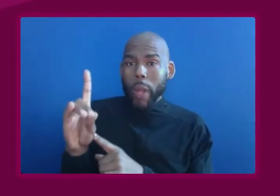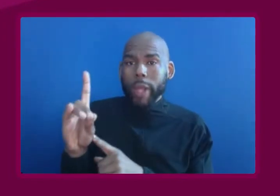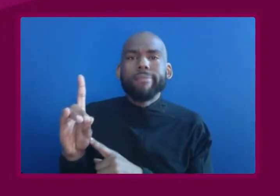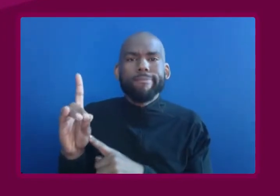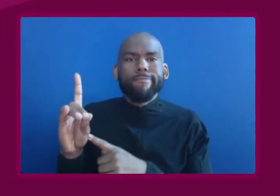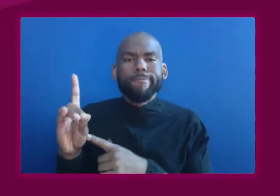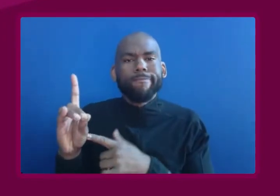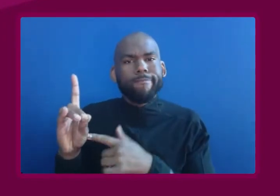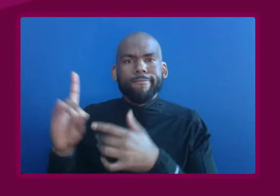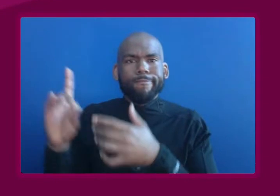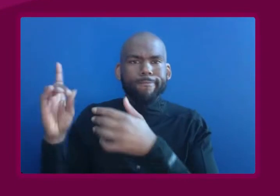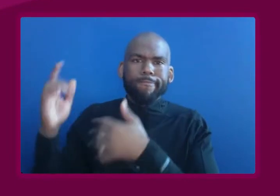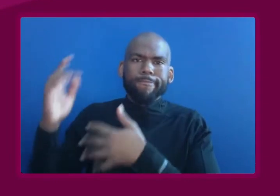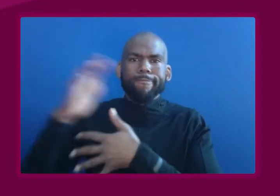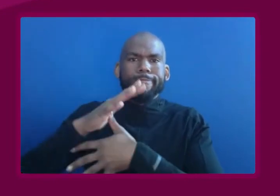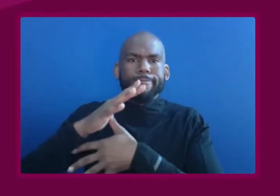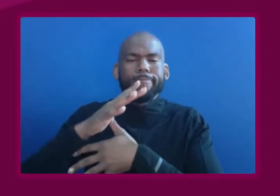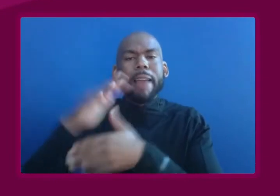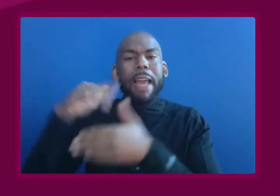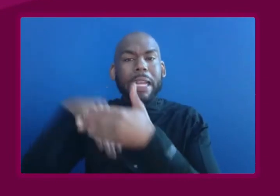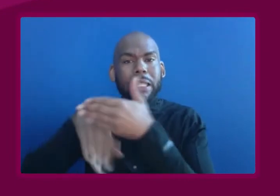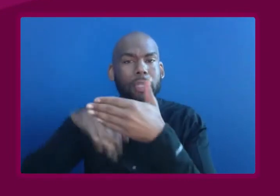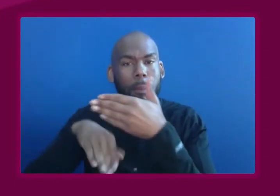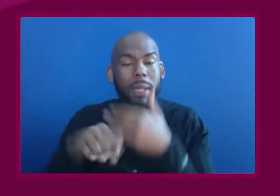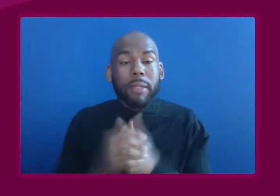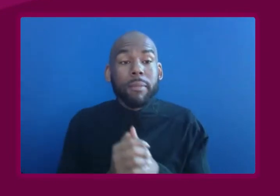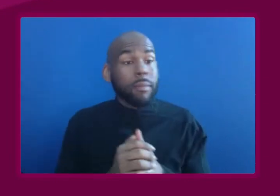as it relates to accessibility in the services that they offer. Ashley Inkumsah: Yeah.